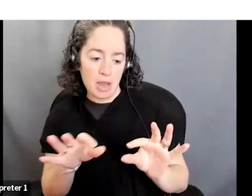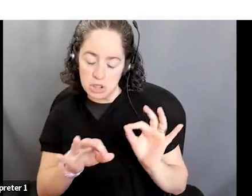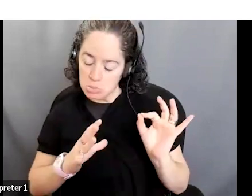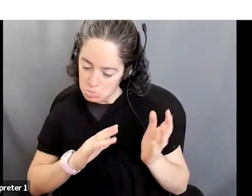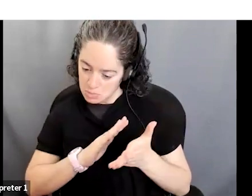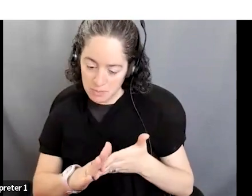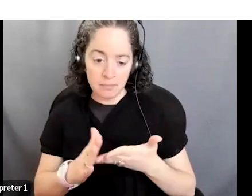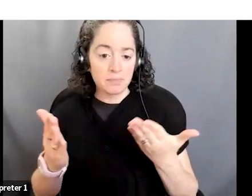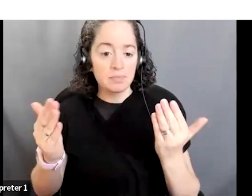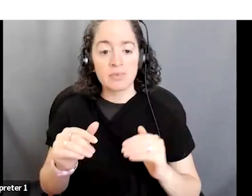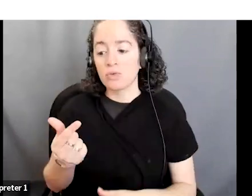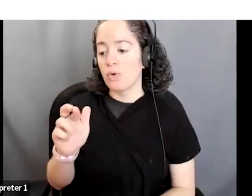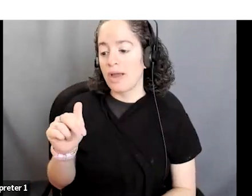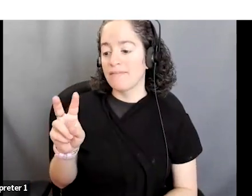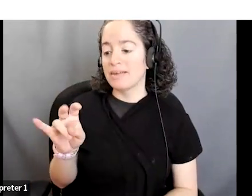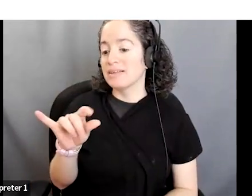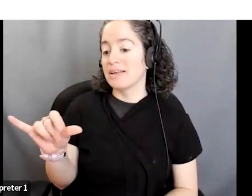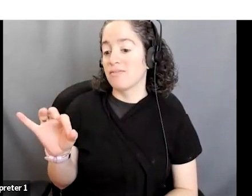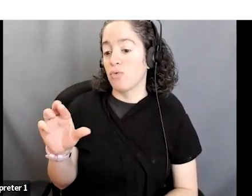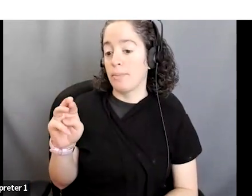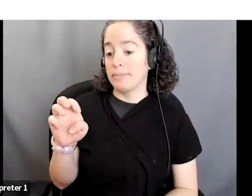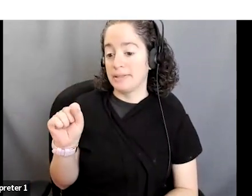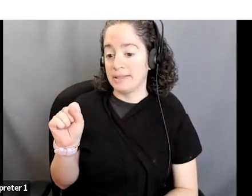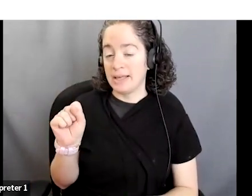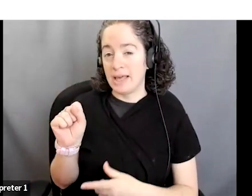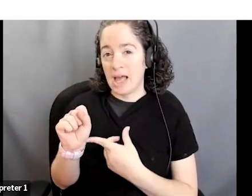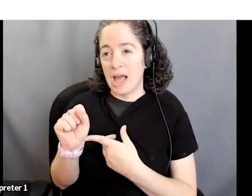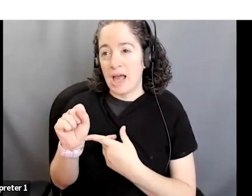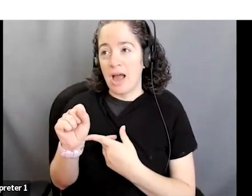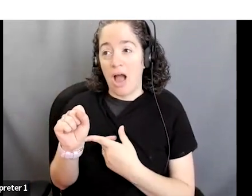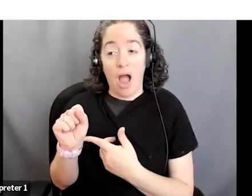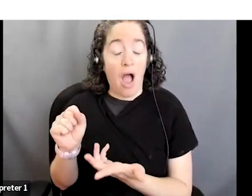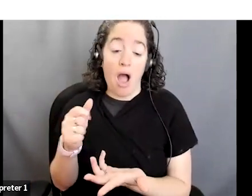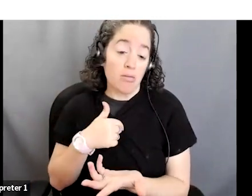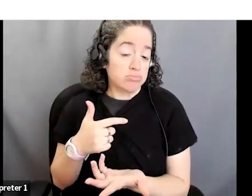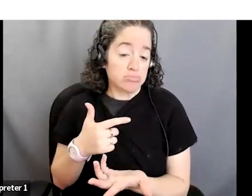Gravity Forms is what I would consider overall best by default.